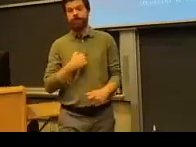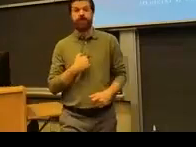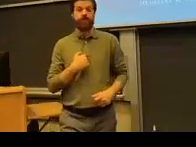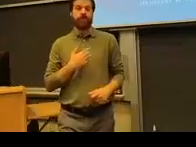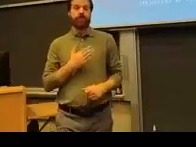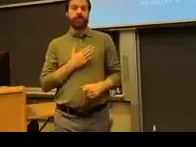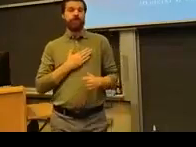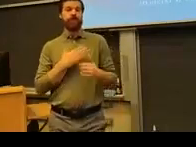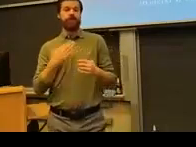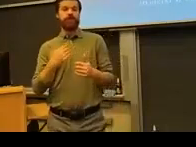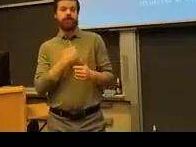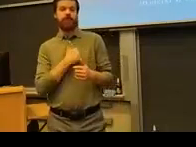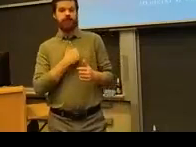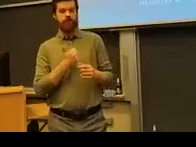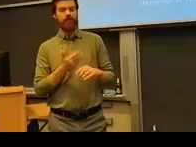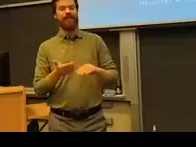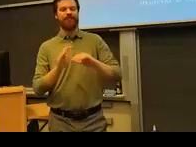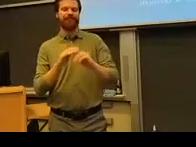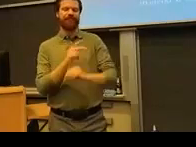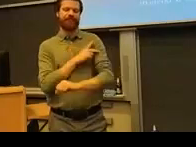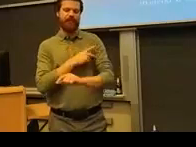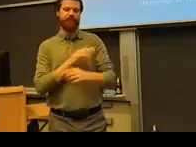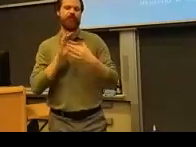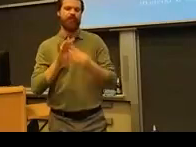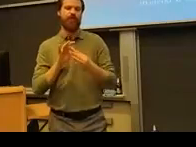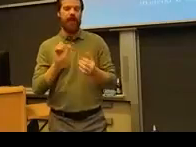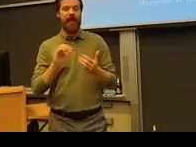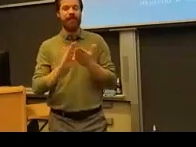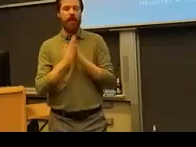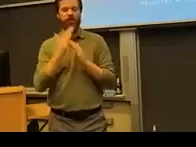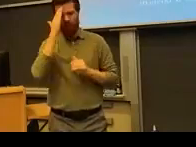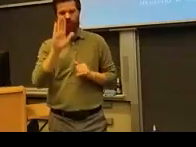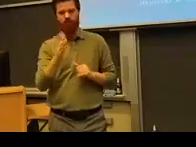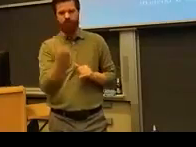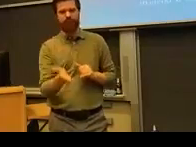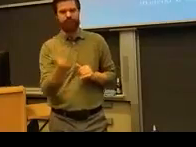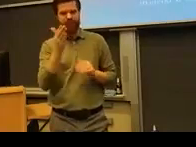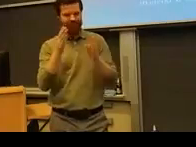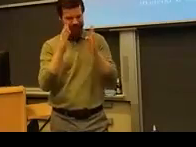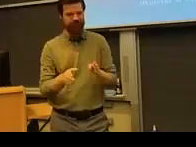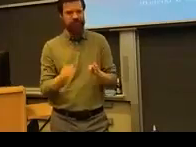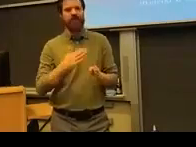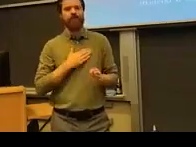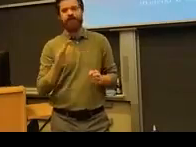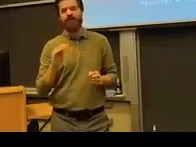patient Rapport I get to know these people um it's basically my case load for the 2 to eight weeks